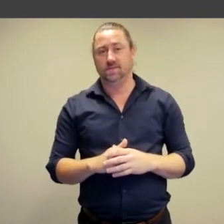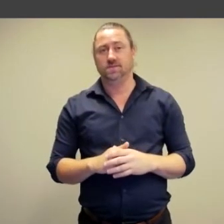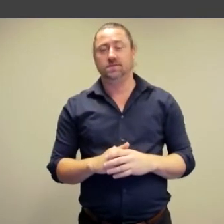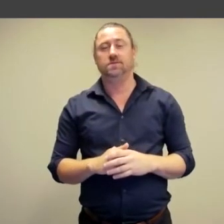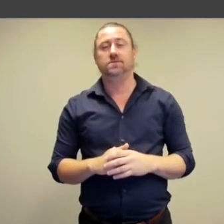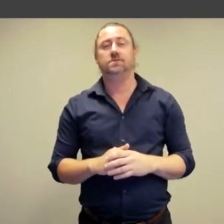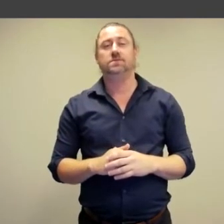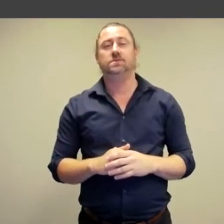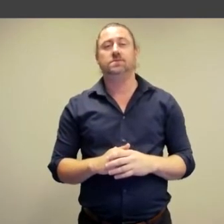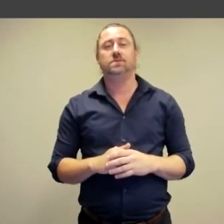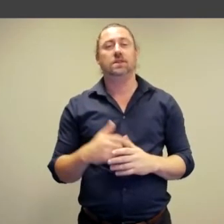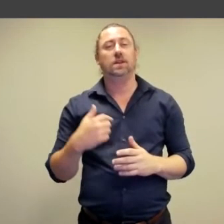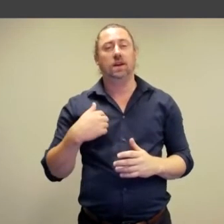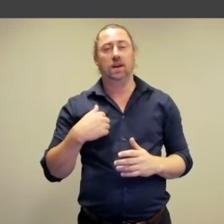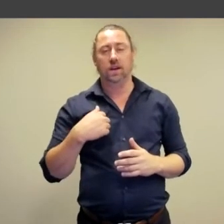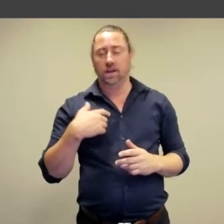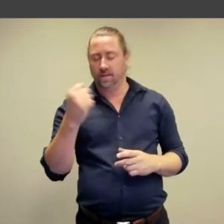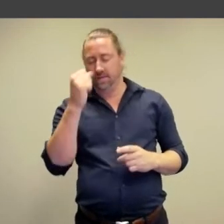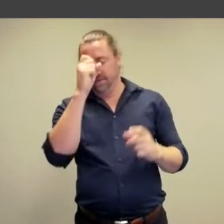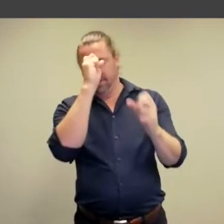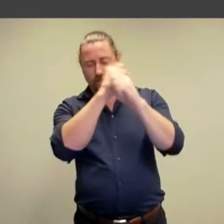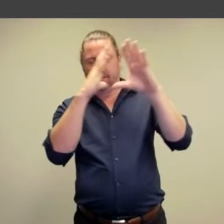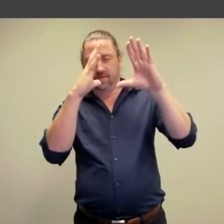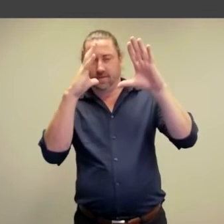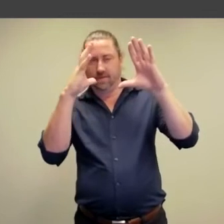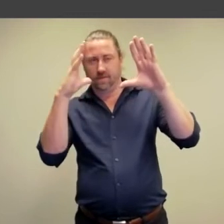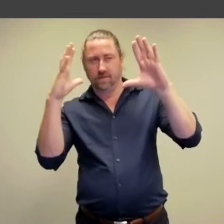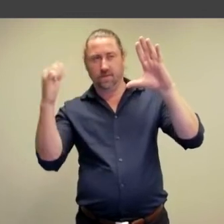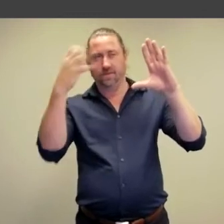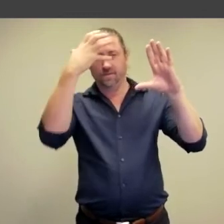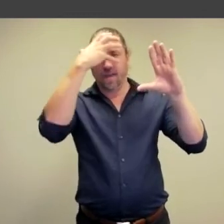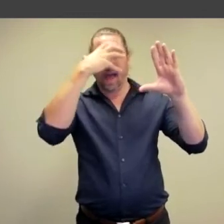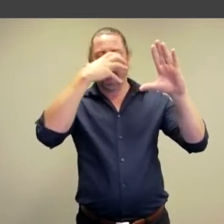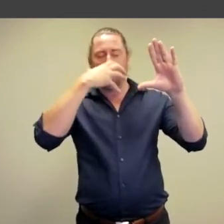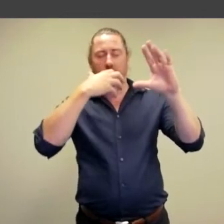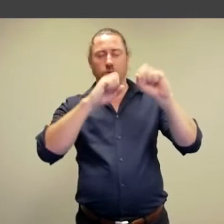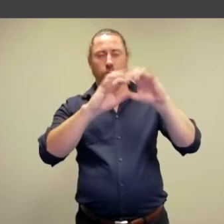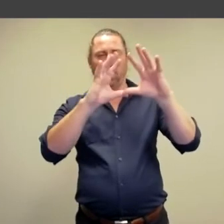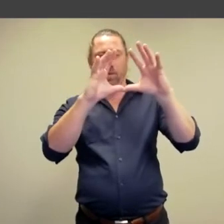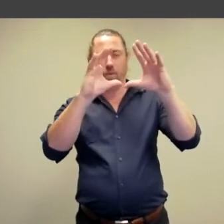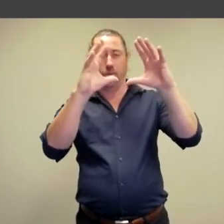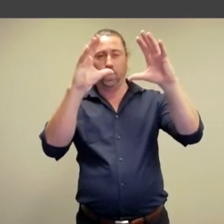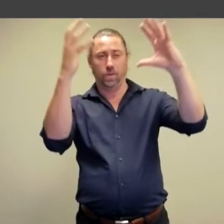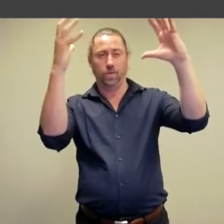I can see your face in my mind.